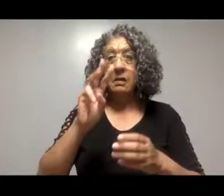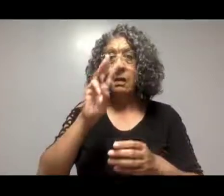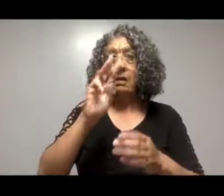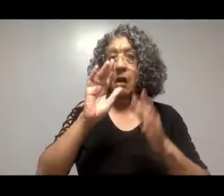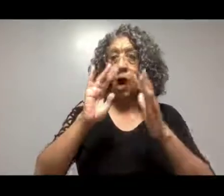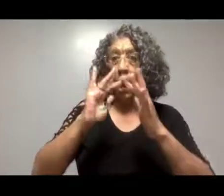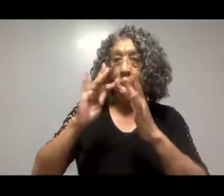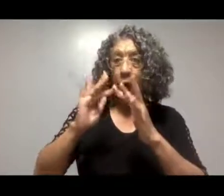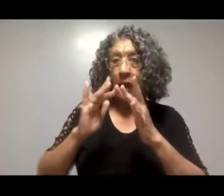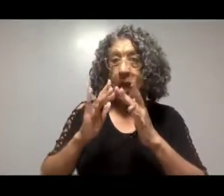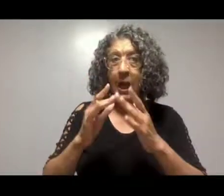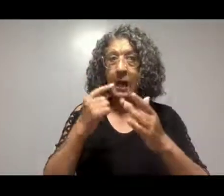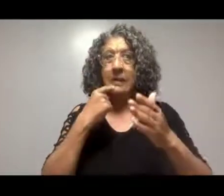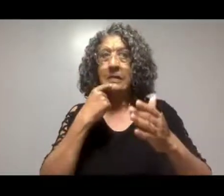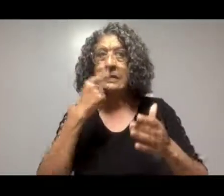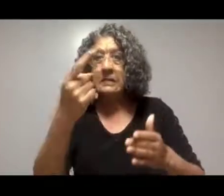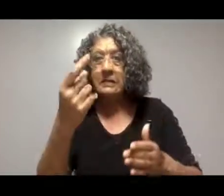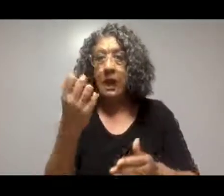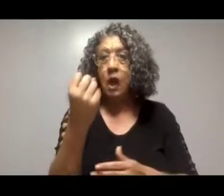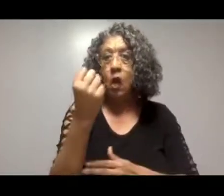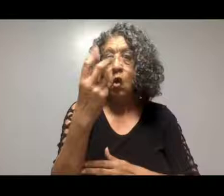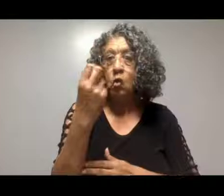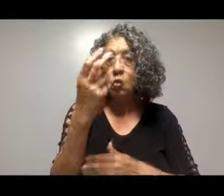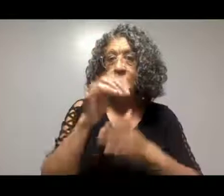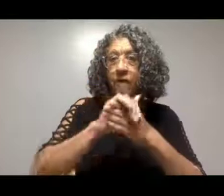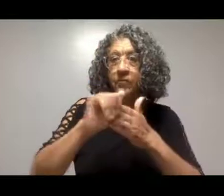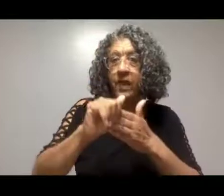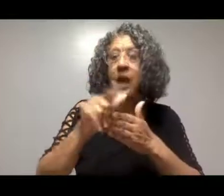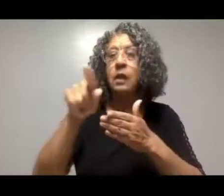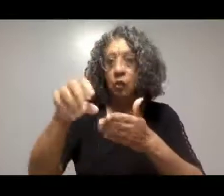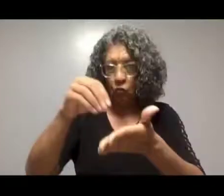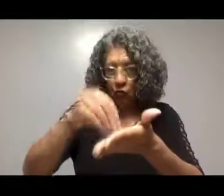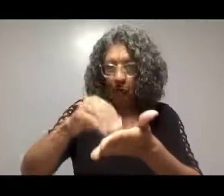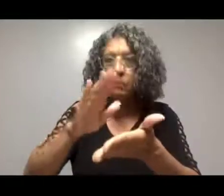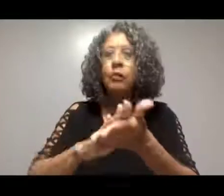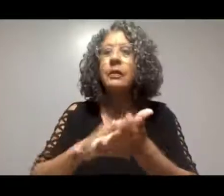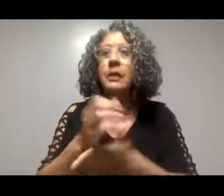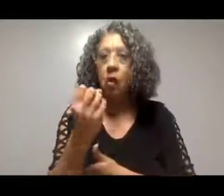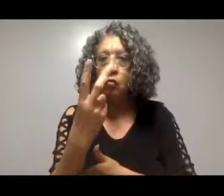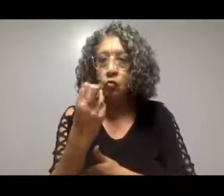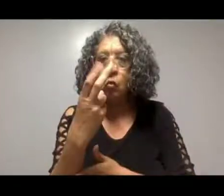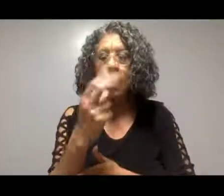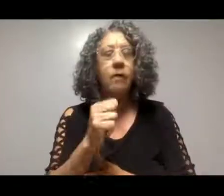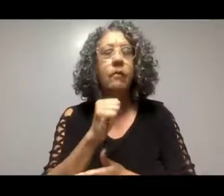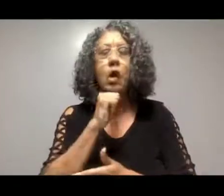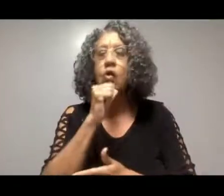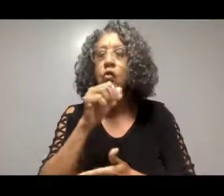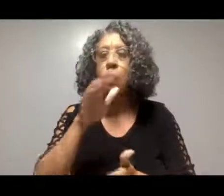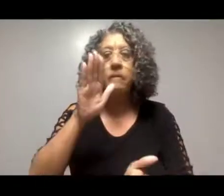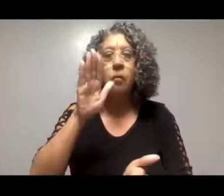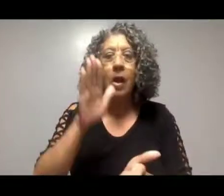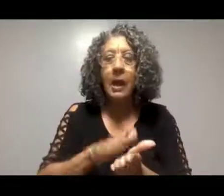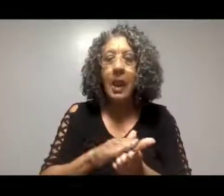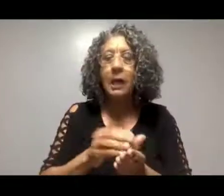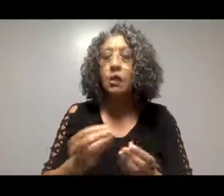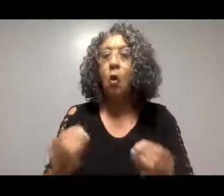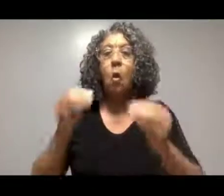Or if you notice online it says $12 an hour you could put $12 an hour. Don't